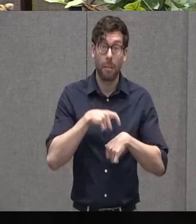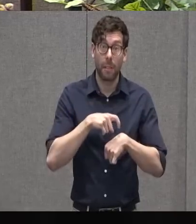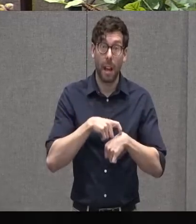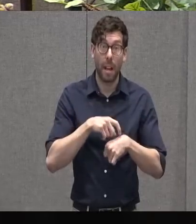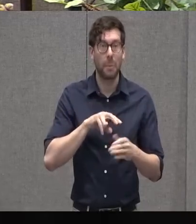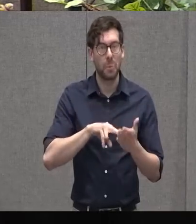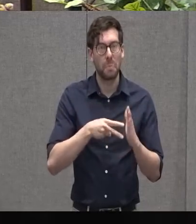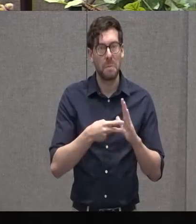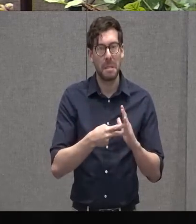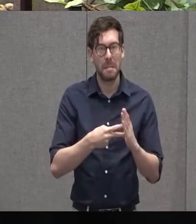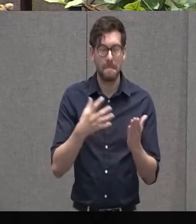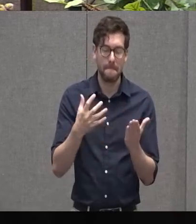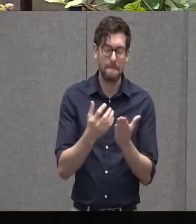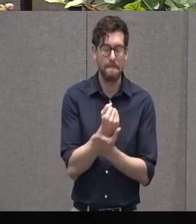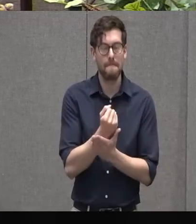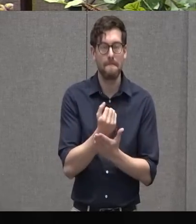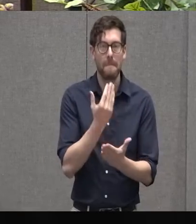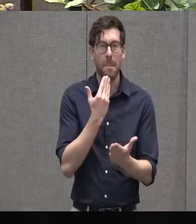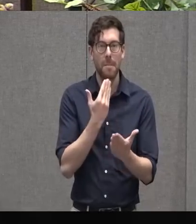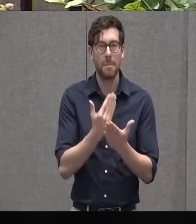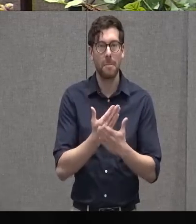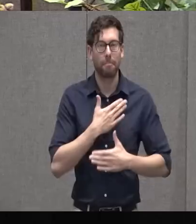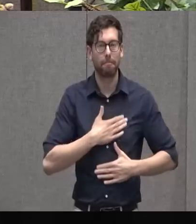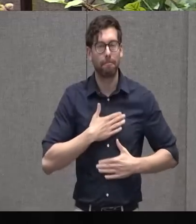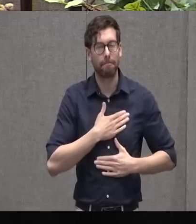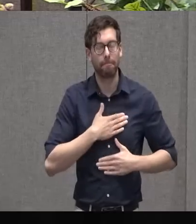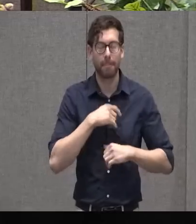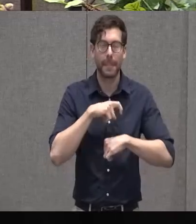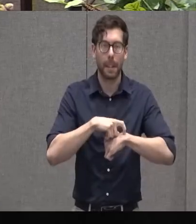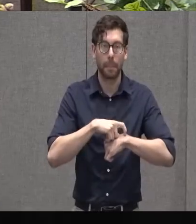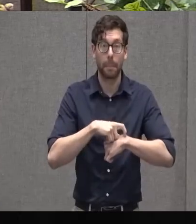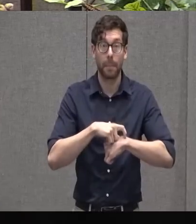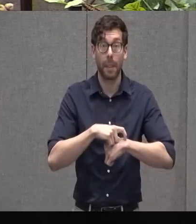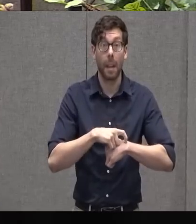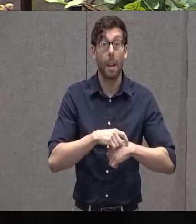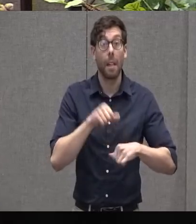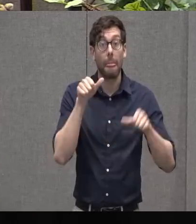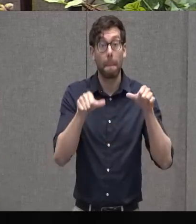The puzzle is $3, that's less than the sunglasses.